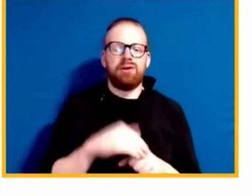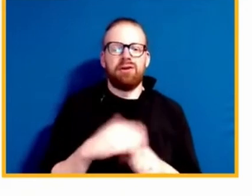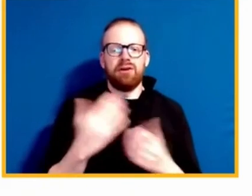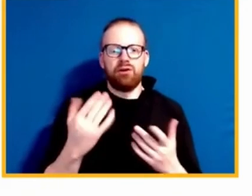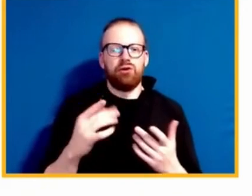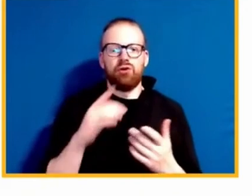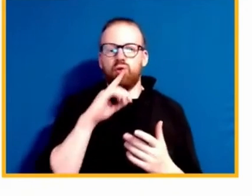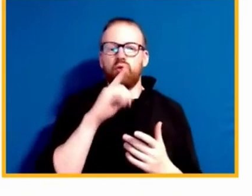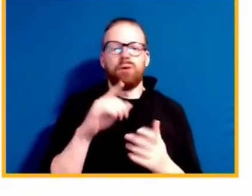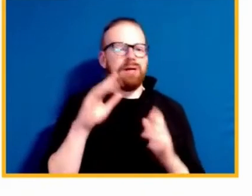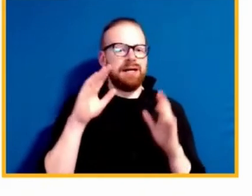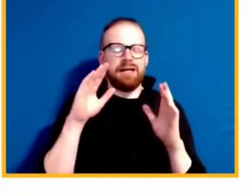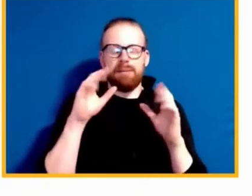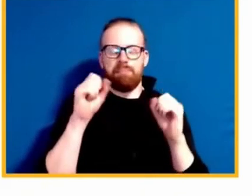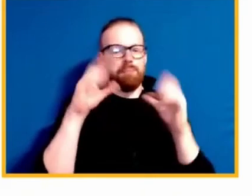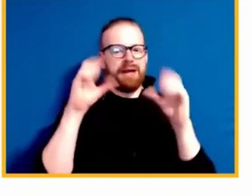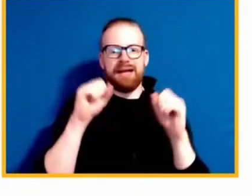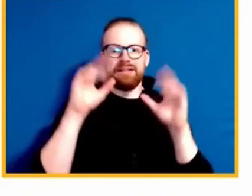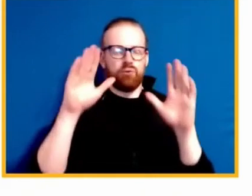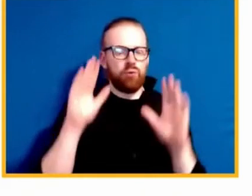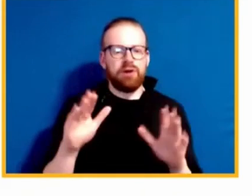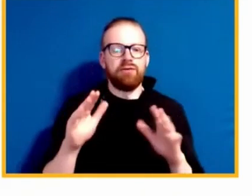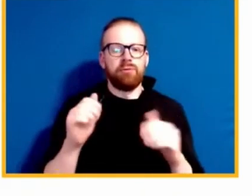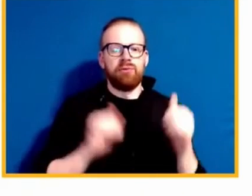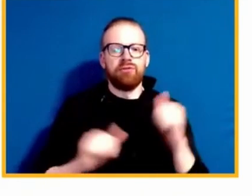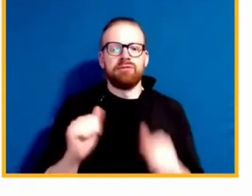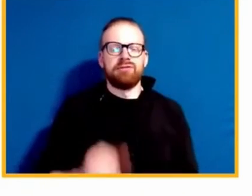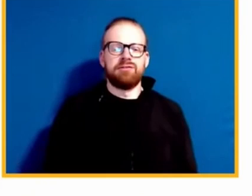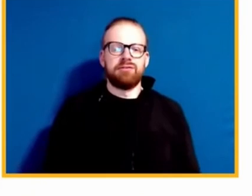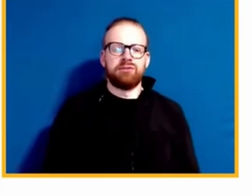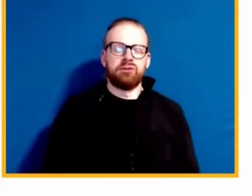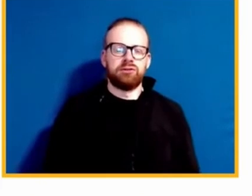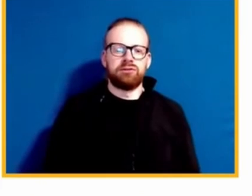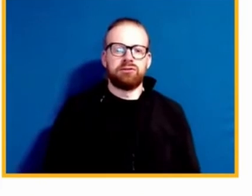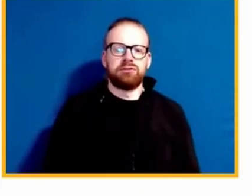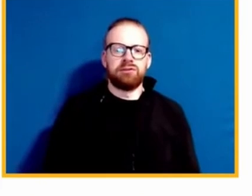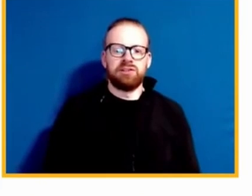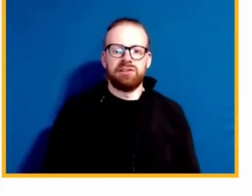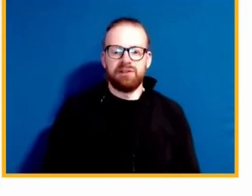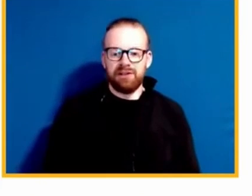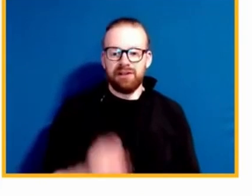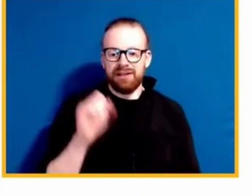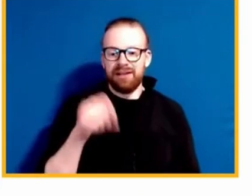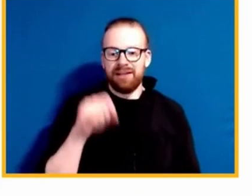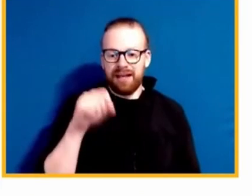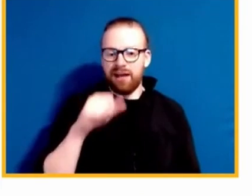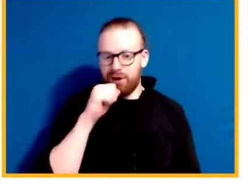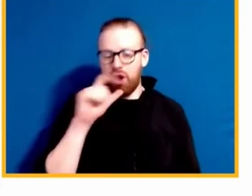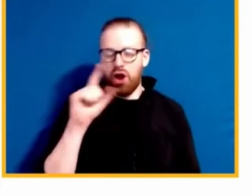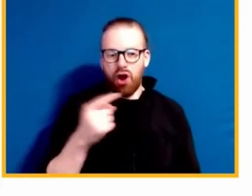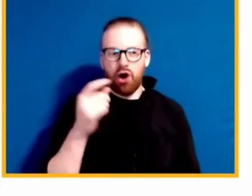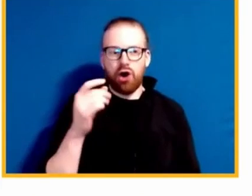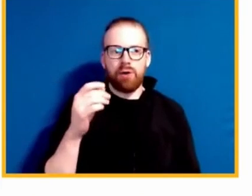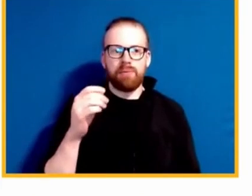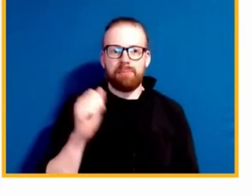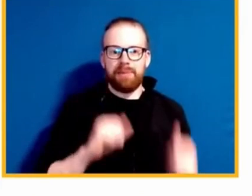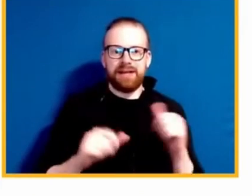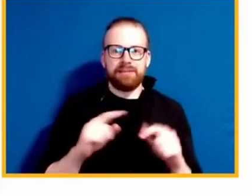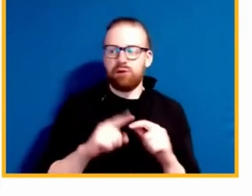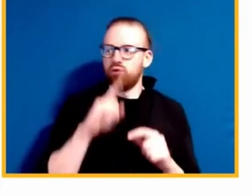But yeah, amazing performance, absolutely amazing. [Zeke] Yeah, not just amazing but also I think really relatable too